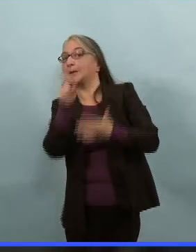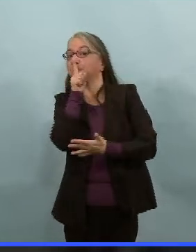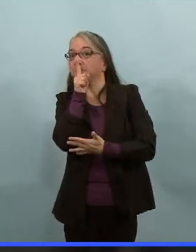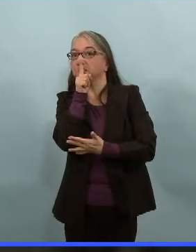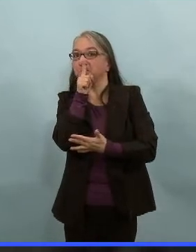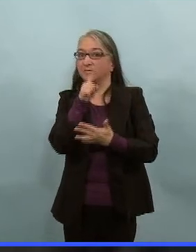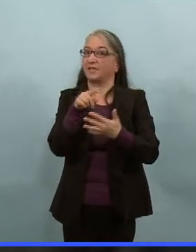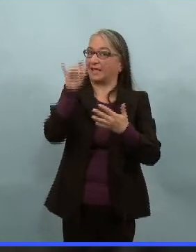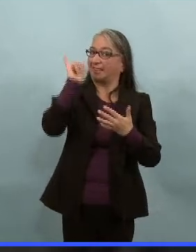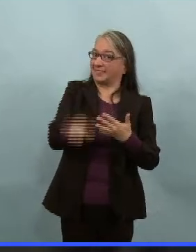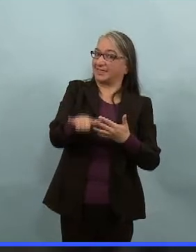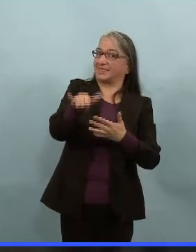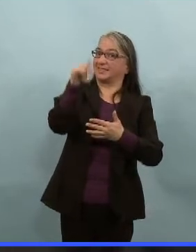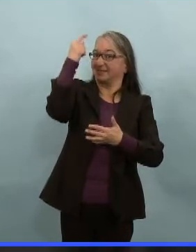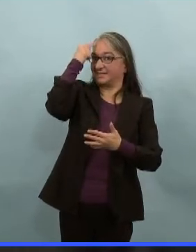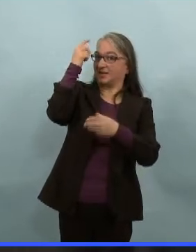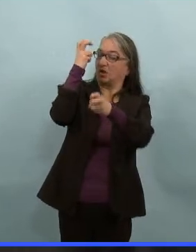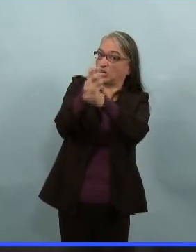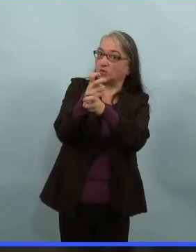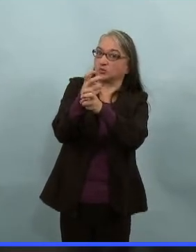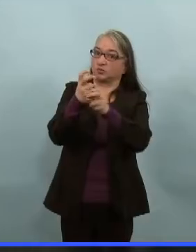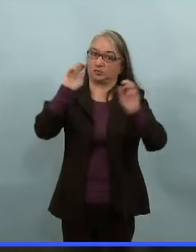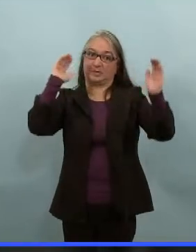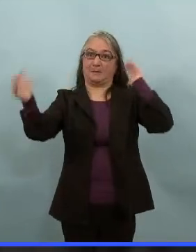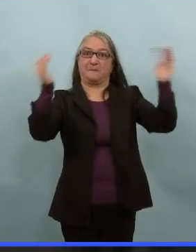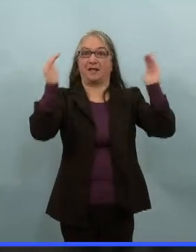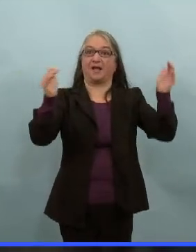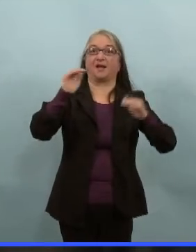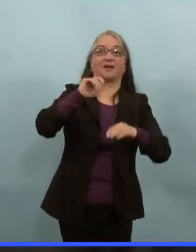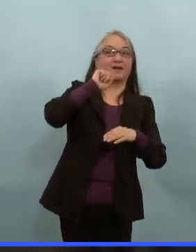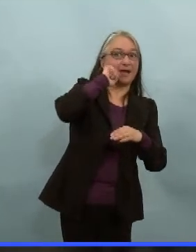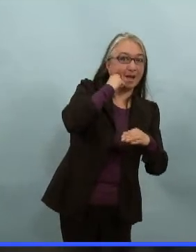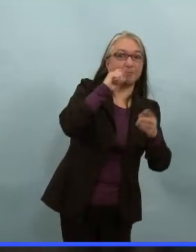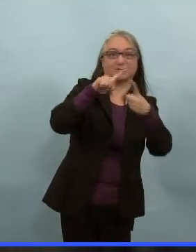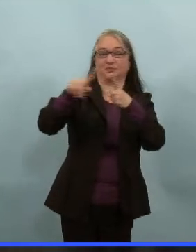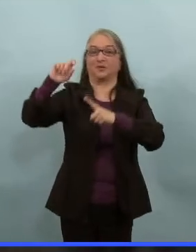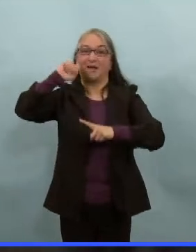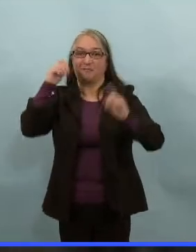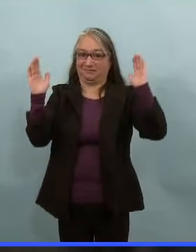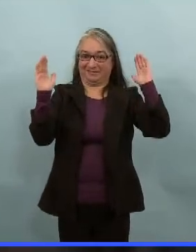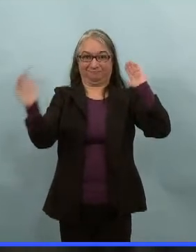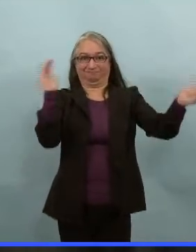and apples comparison because of those variables as well so we are diligently working with you